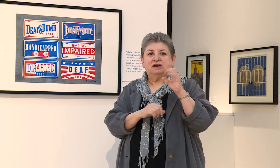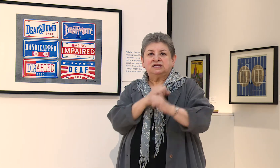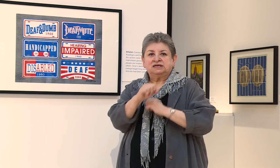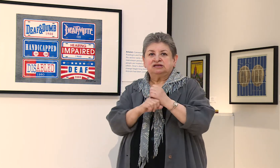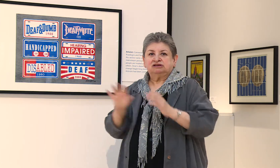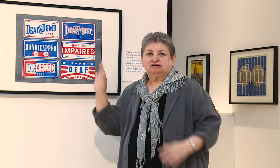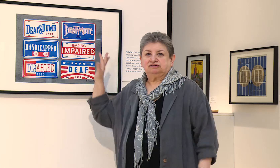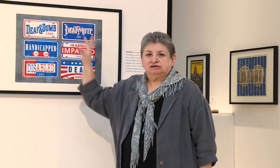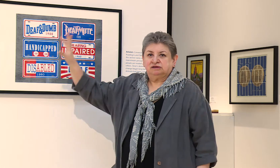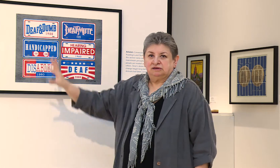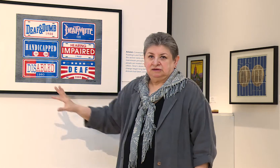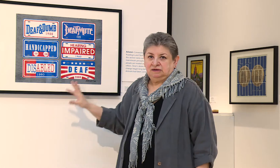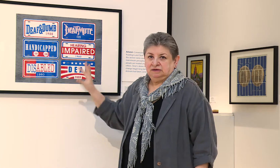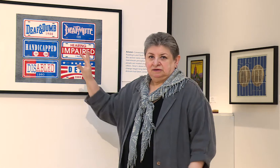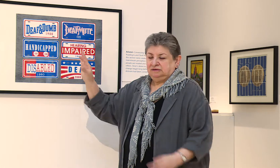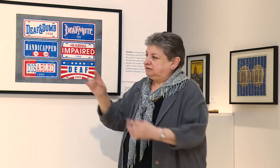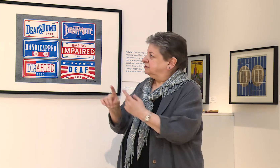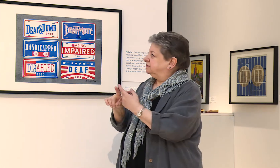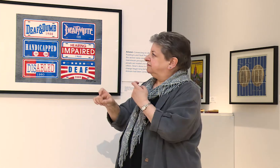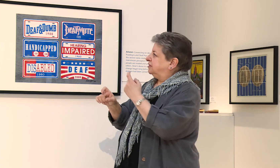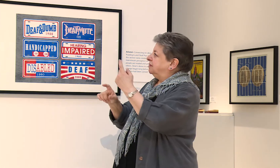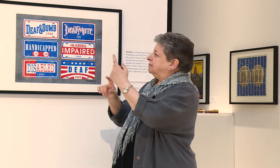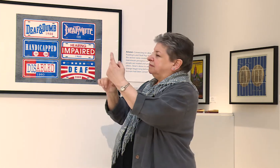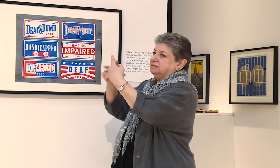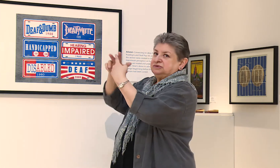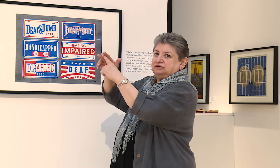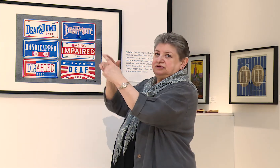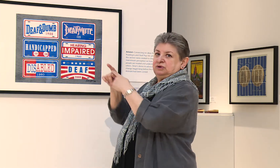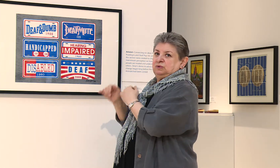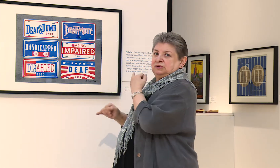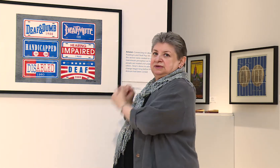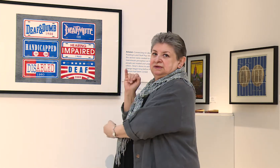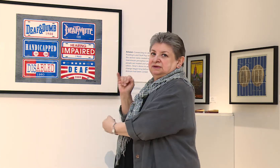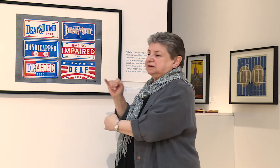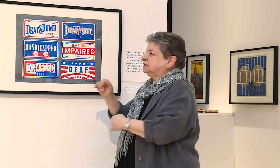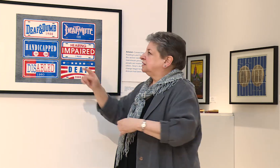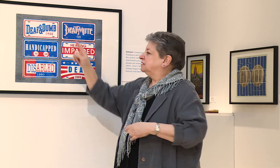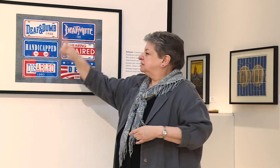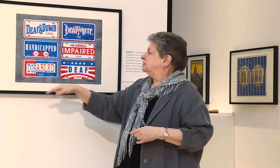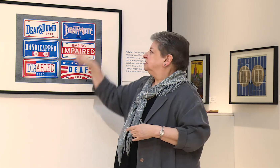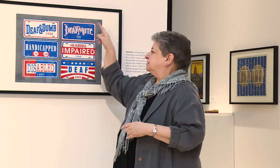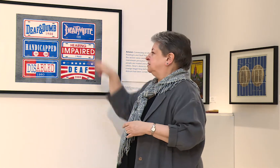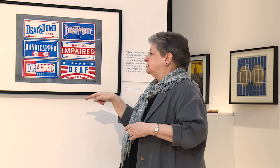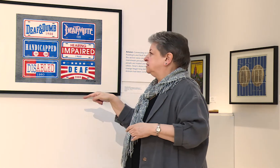This covers 100 years, from start to finish...